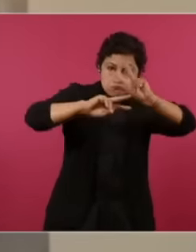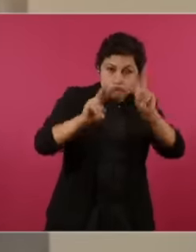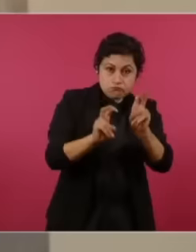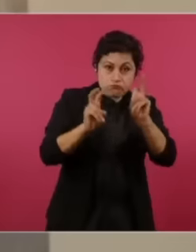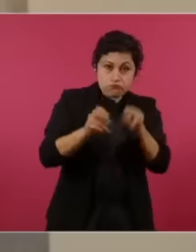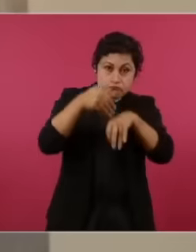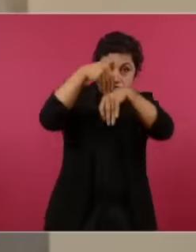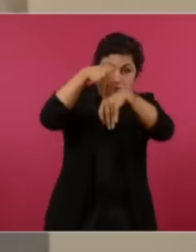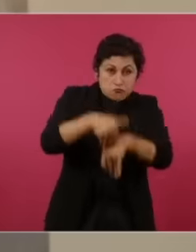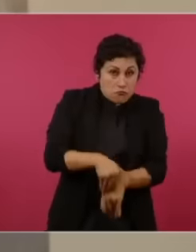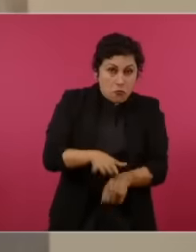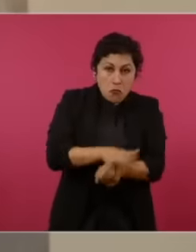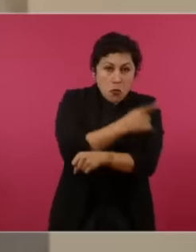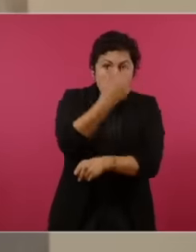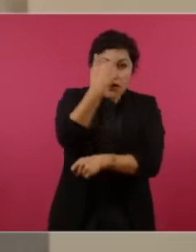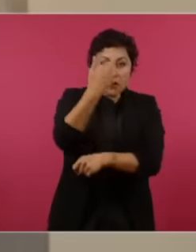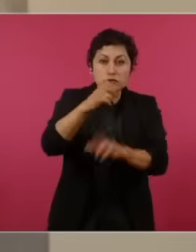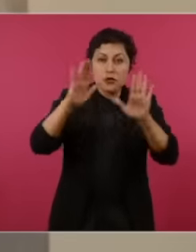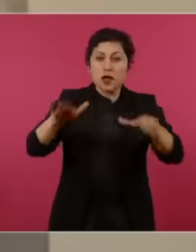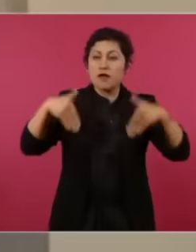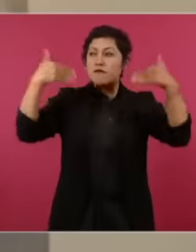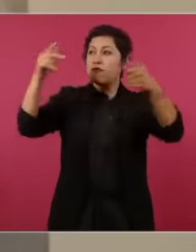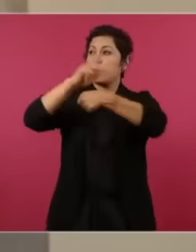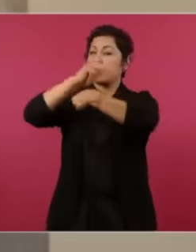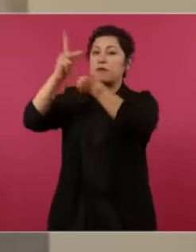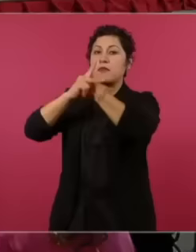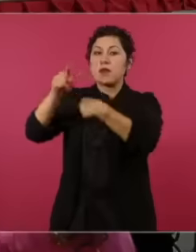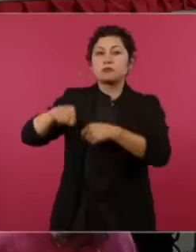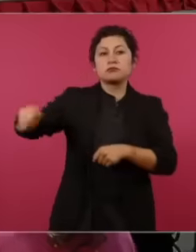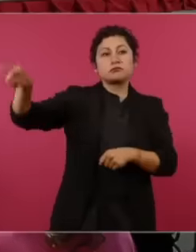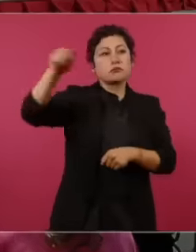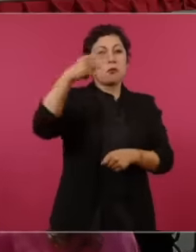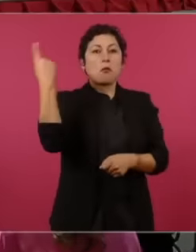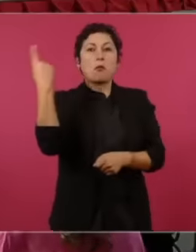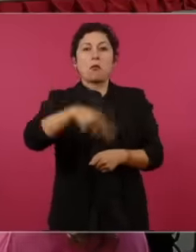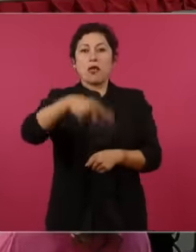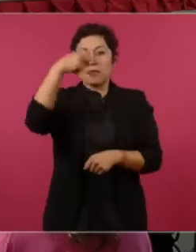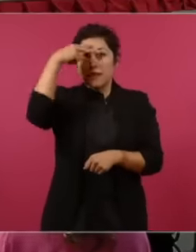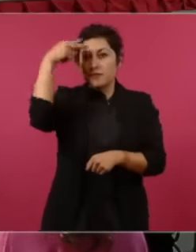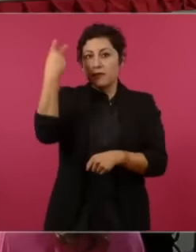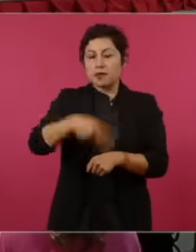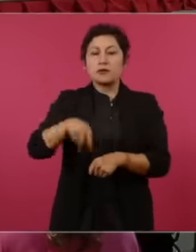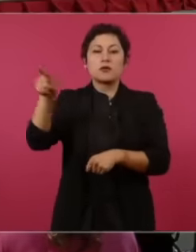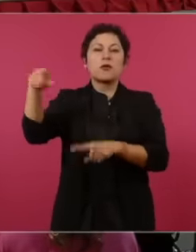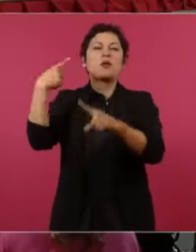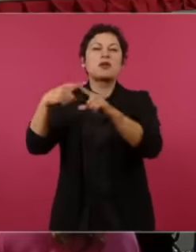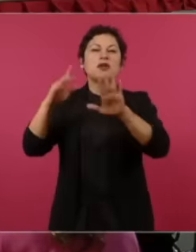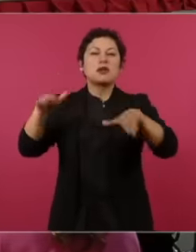abroad by the World Bank of the international monetary fund the